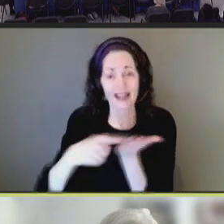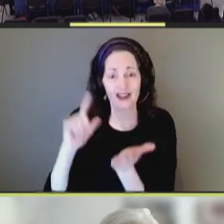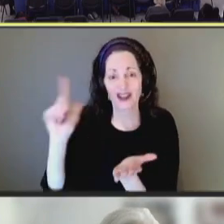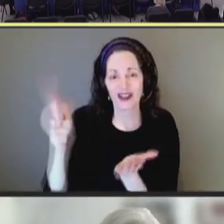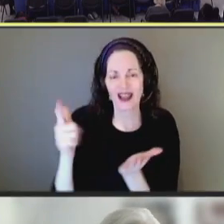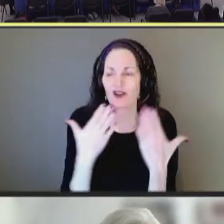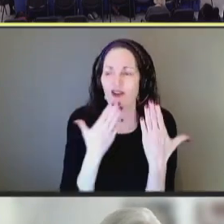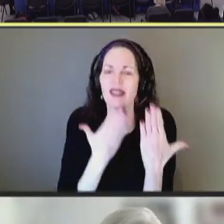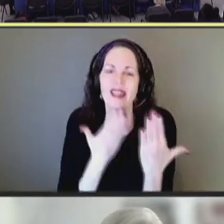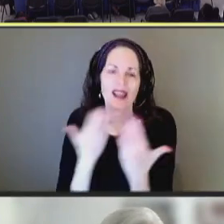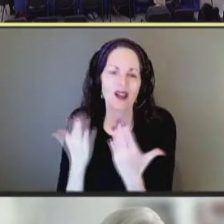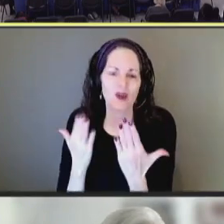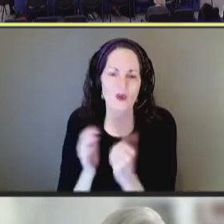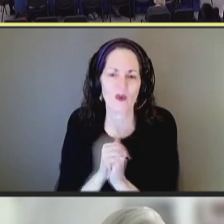Robert Hopkins: Thank you very much. Our next presenter